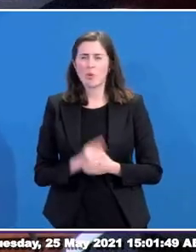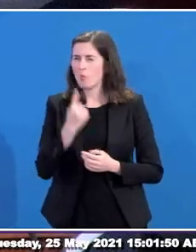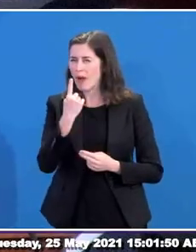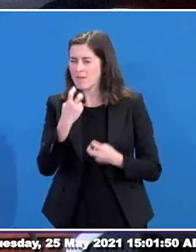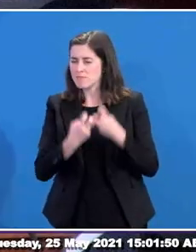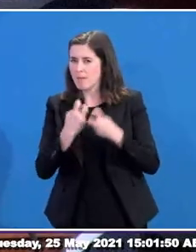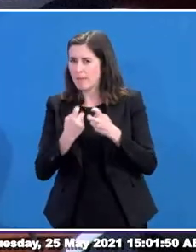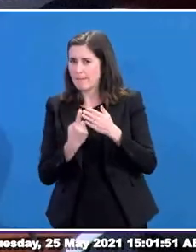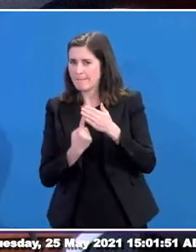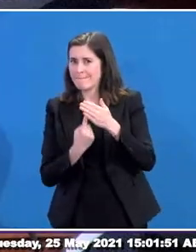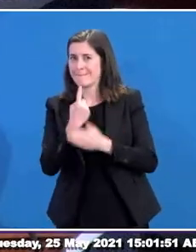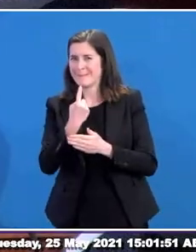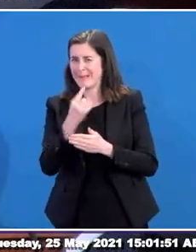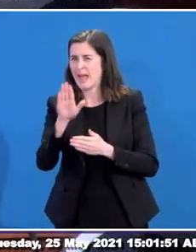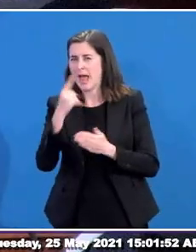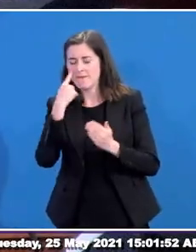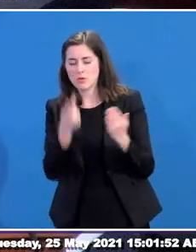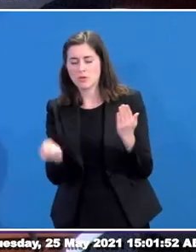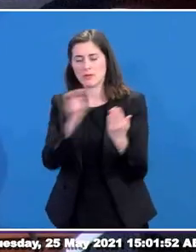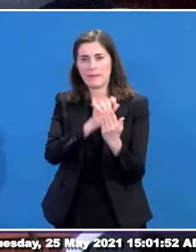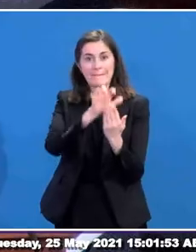to page 20,